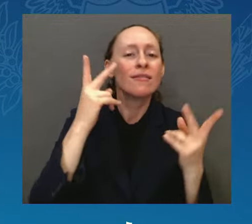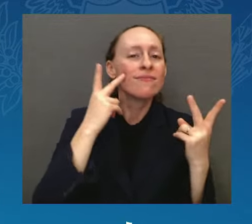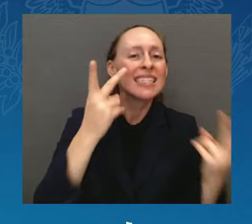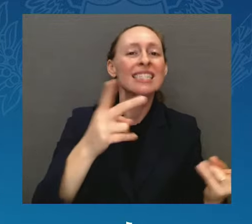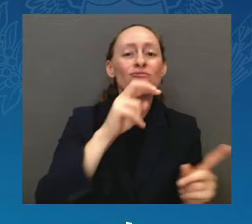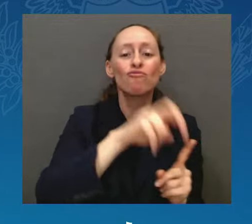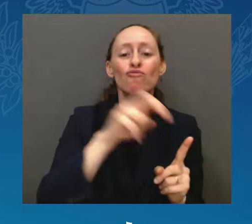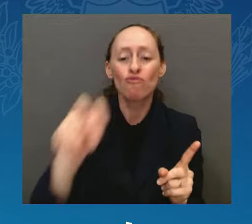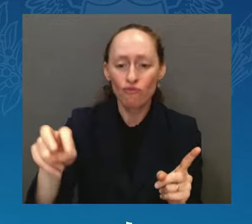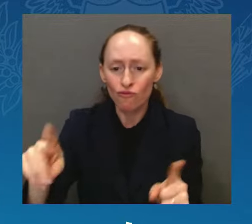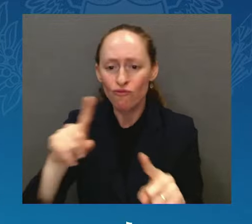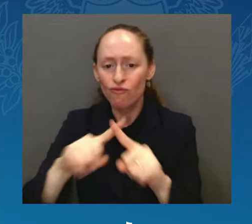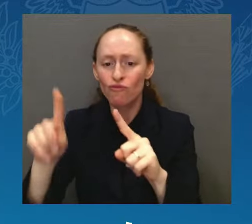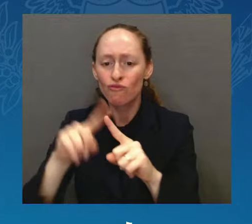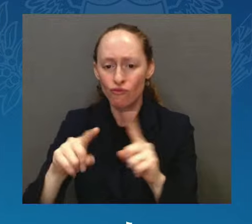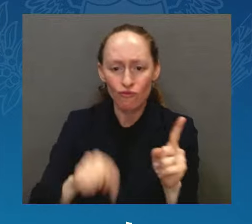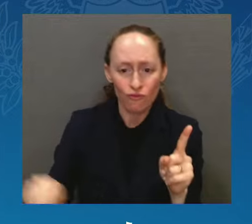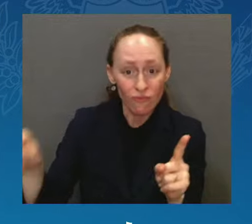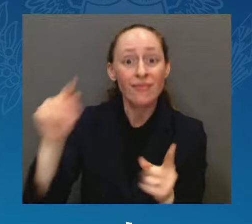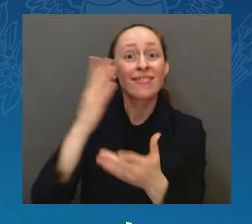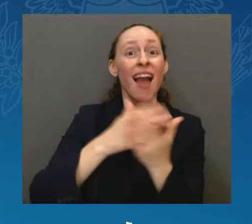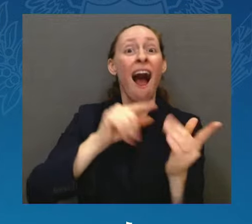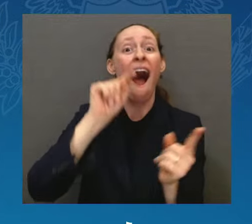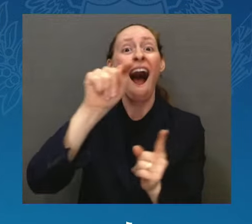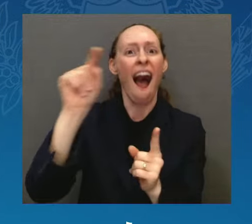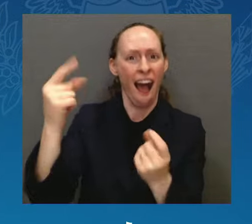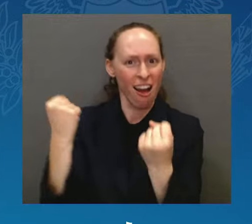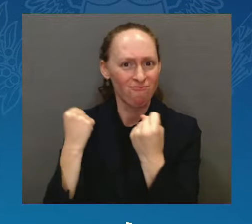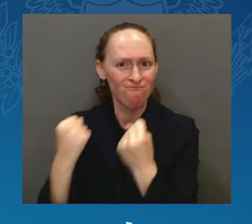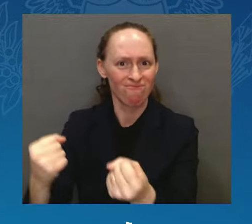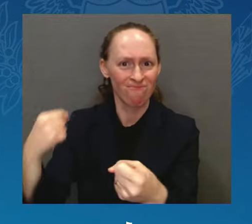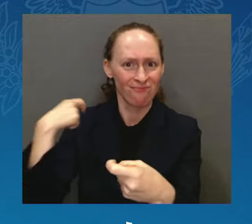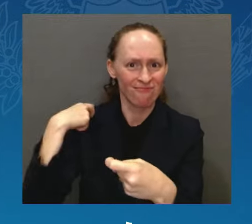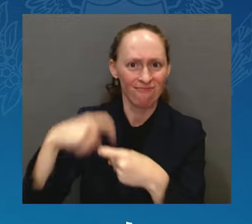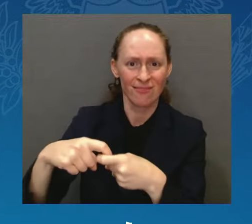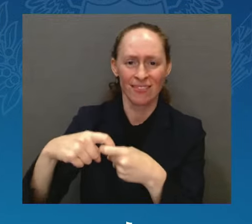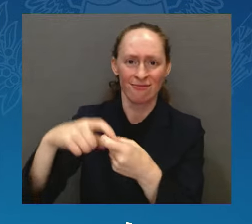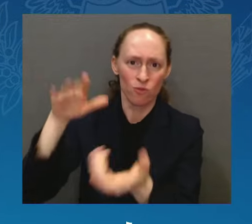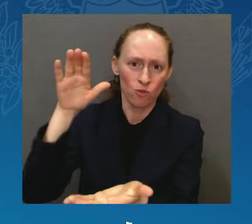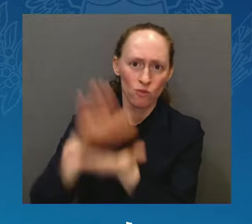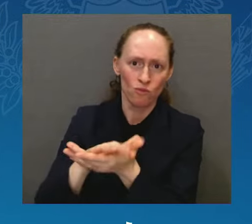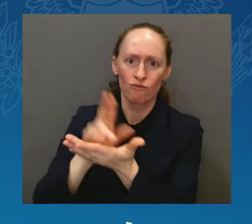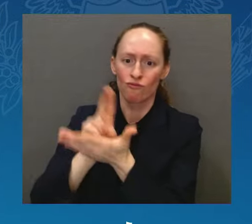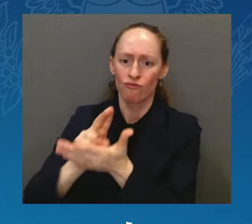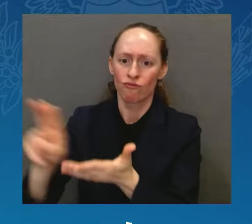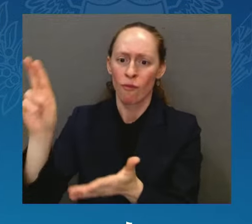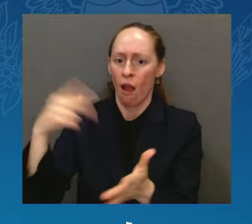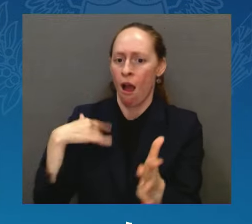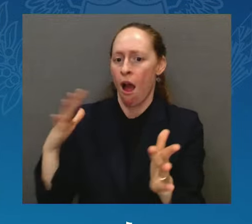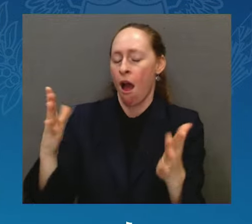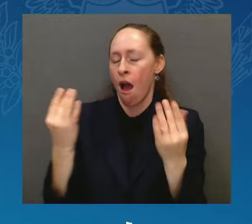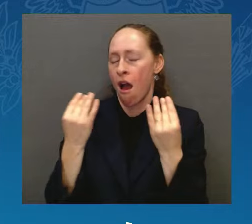And -- and I have to tell you, doing this, I -- I am just infused with greater optimism